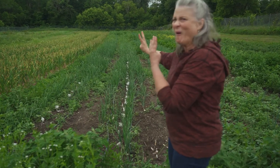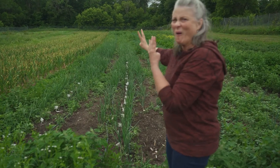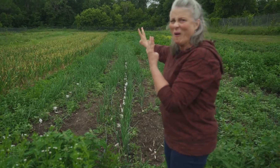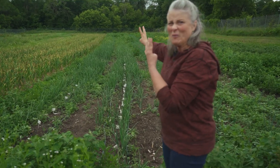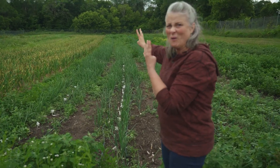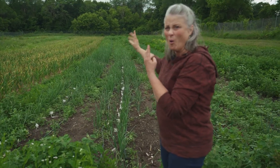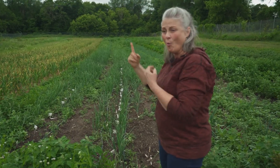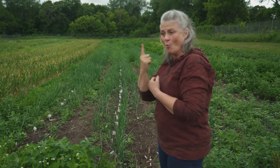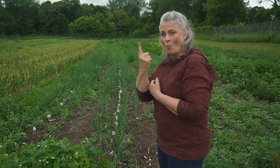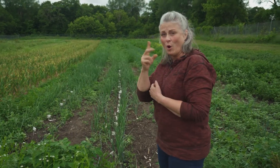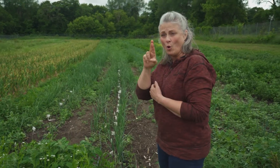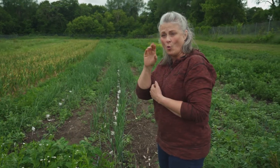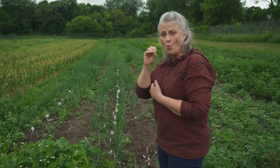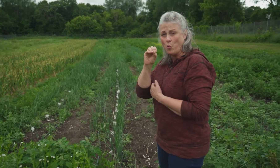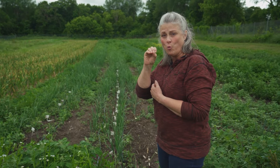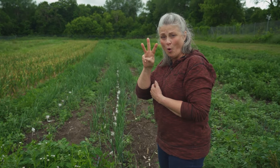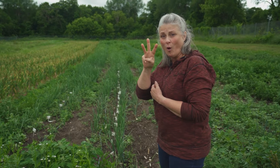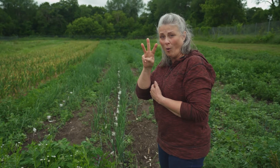Look at those long rows of onions.